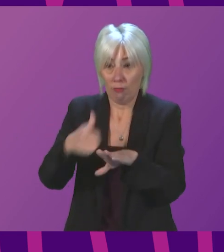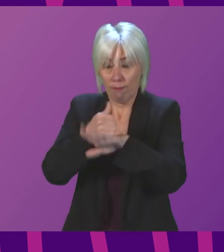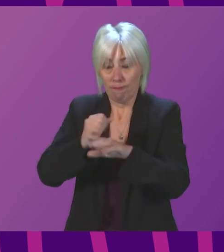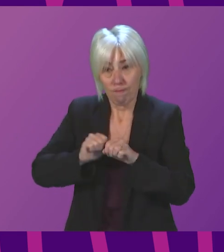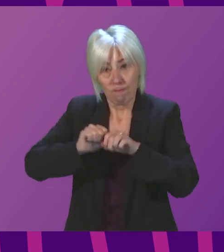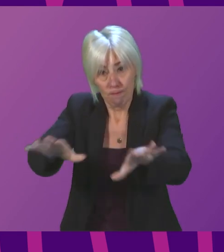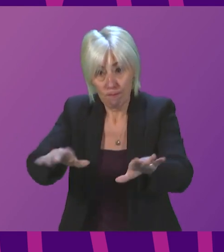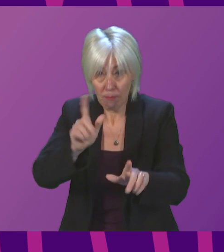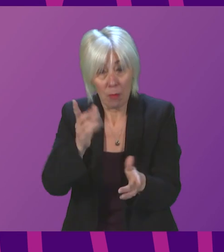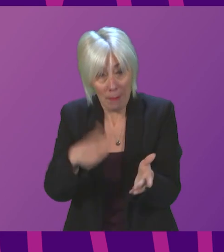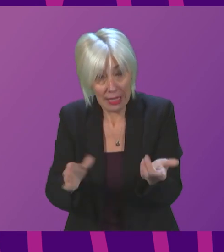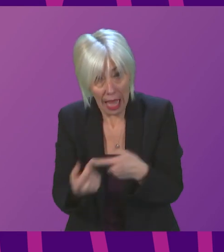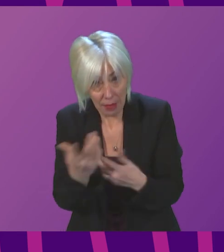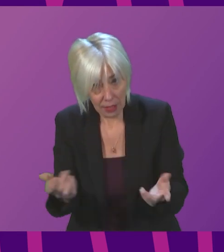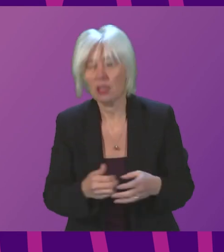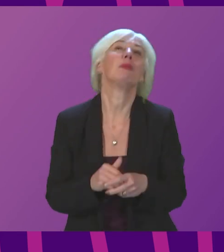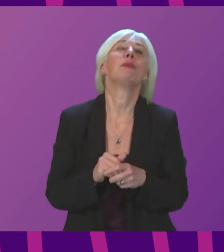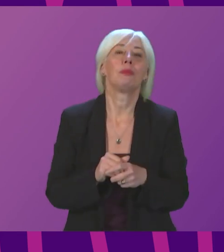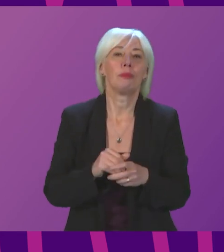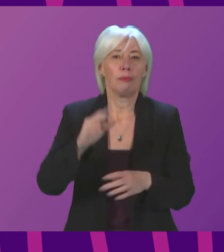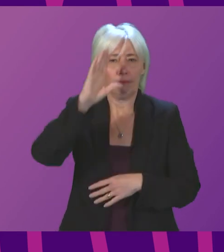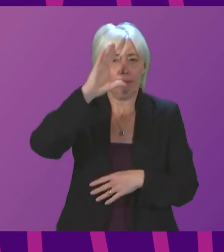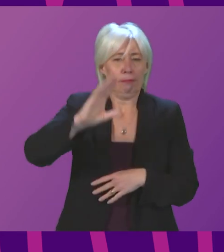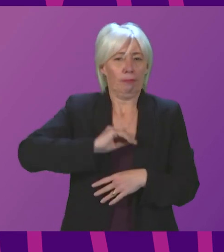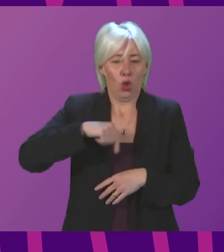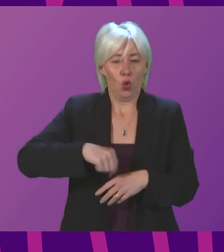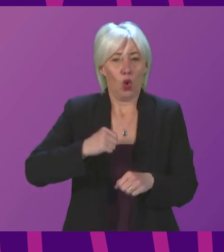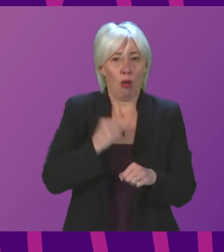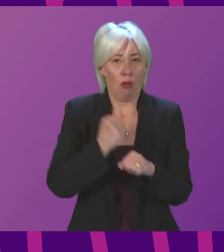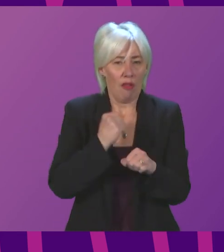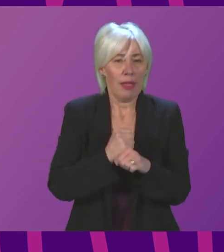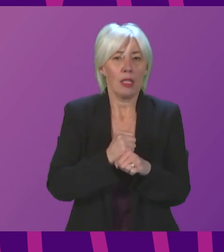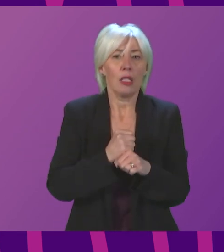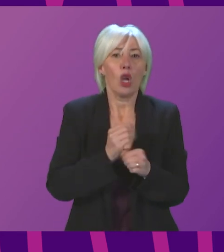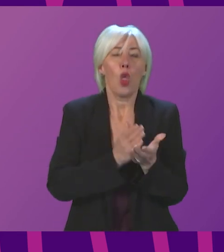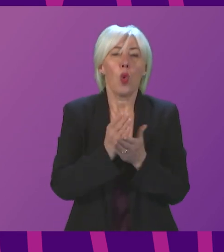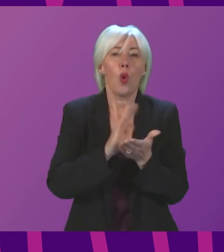As the Presiding Officer will recall, I set out at some length last week the fact that